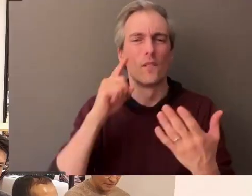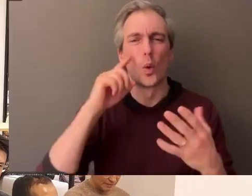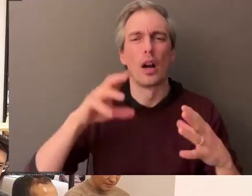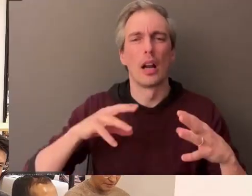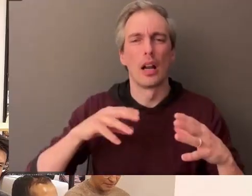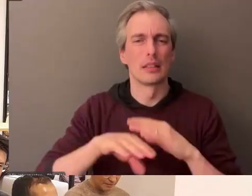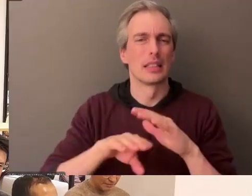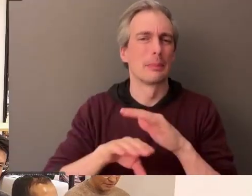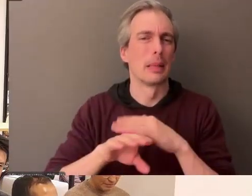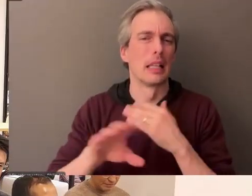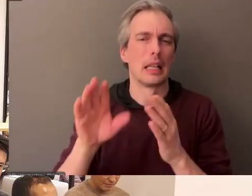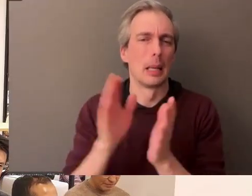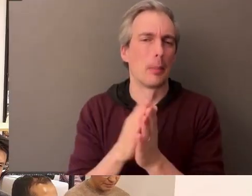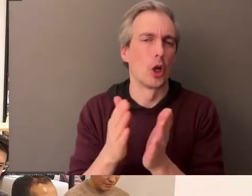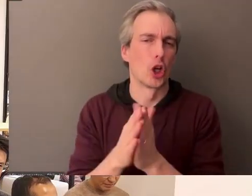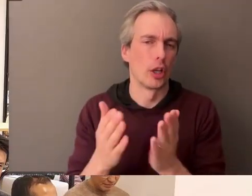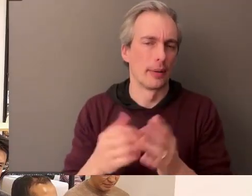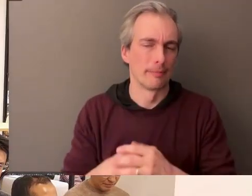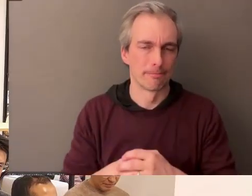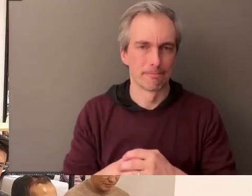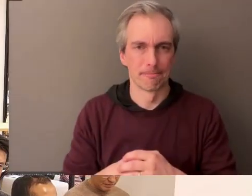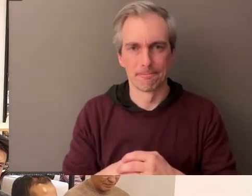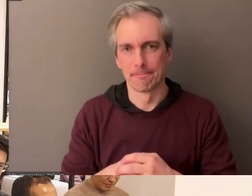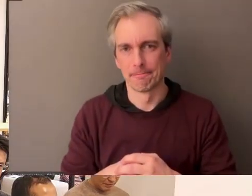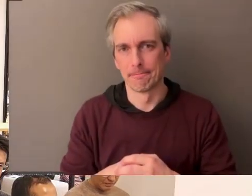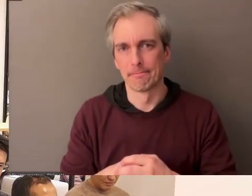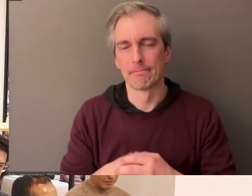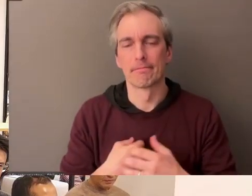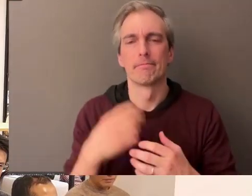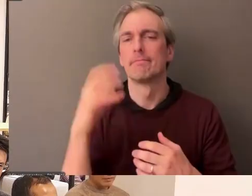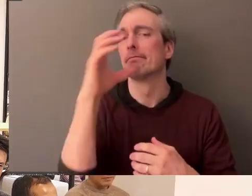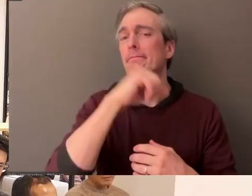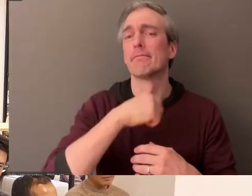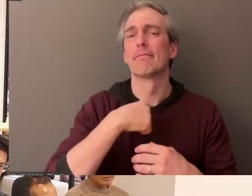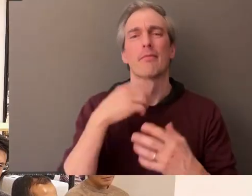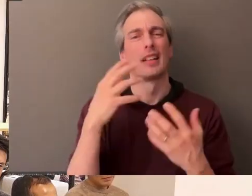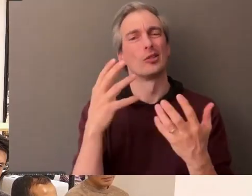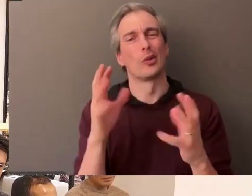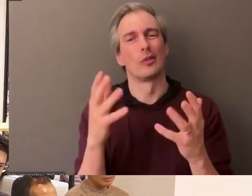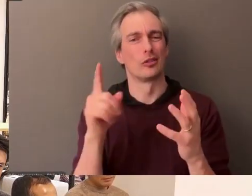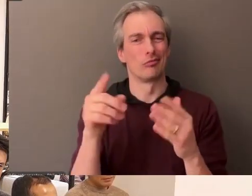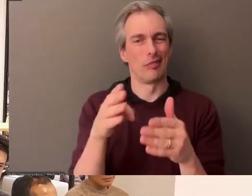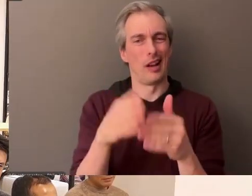I guess... Sort of just to end on a think piece, you mentioned that once